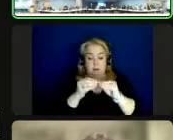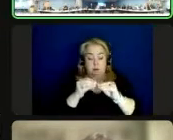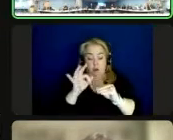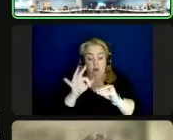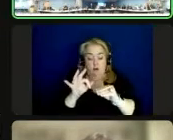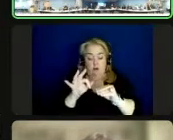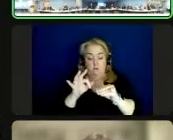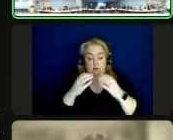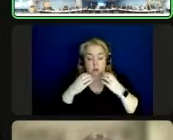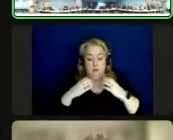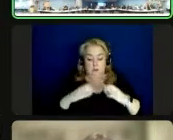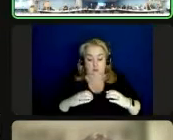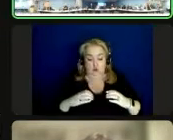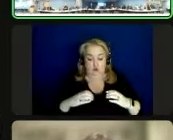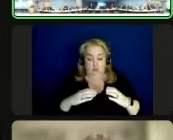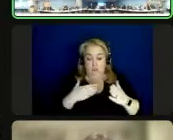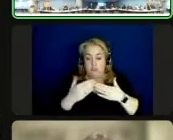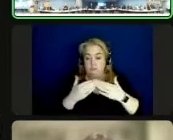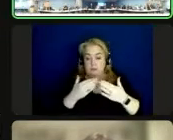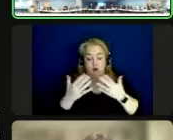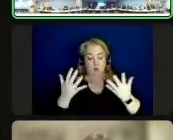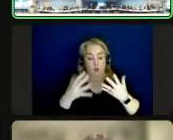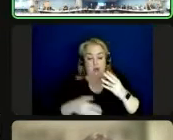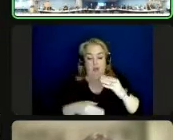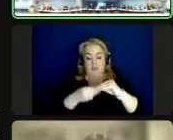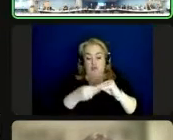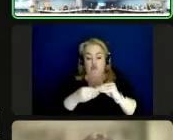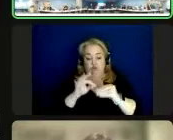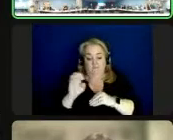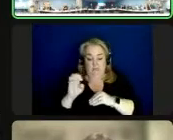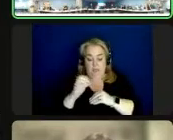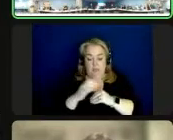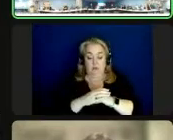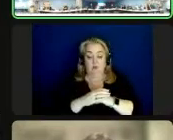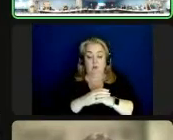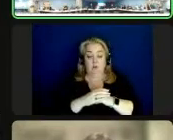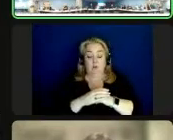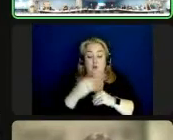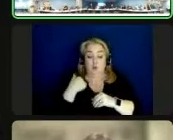AT I DIDOWEVER IS IT